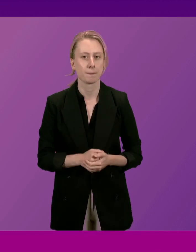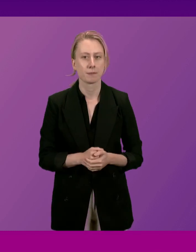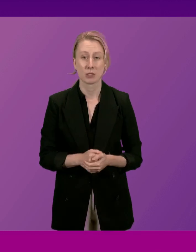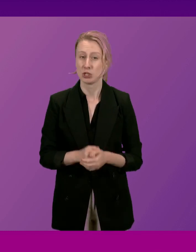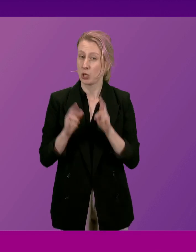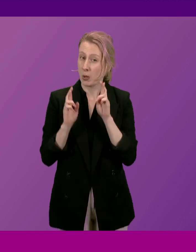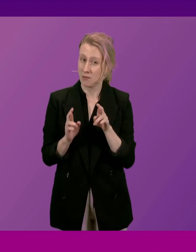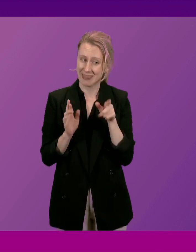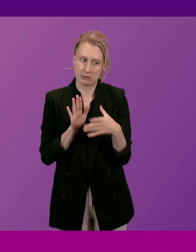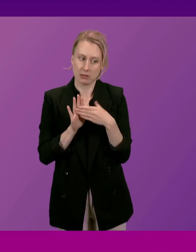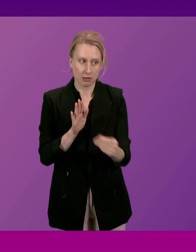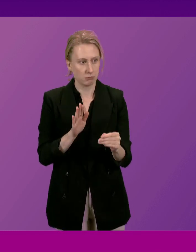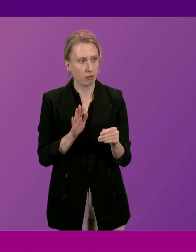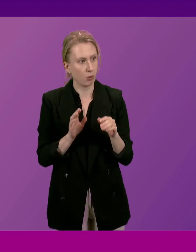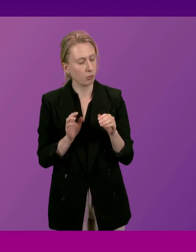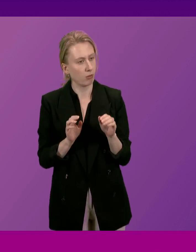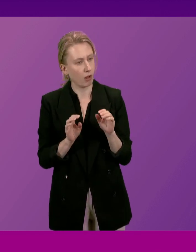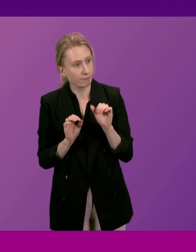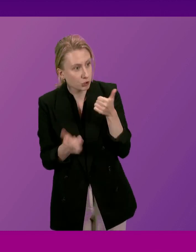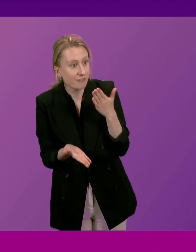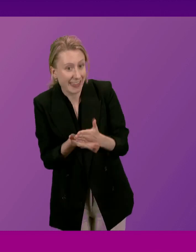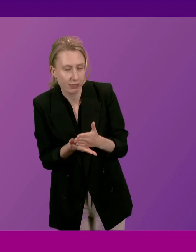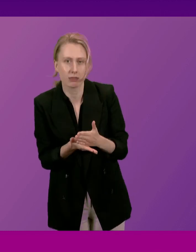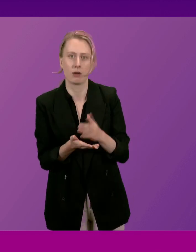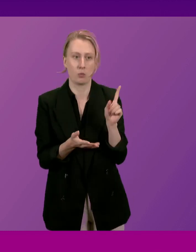regarding what the Government is trying to do to prioritise action on climate.